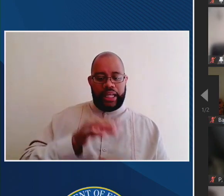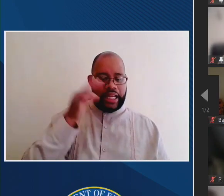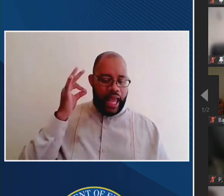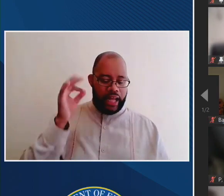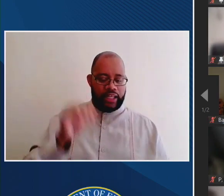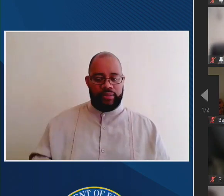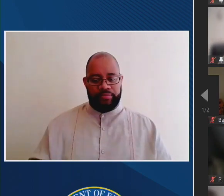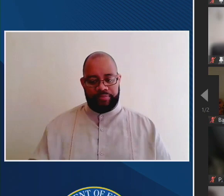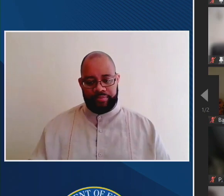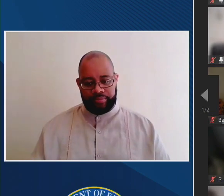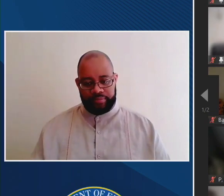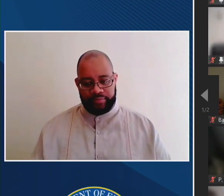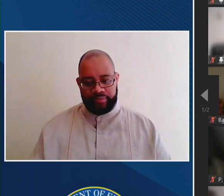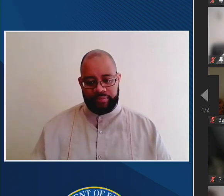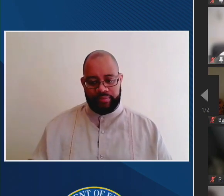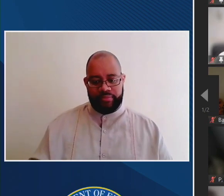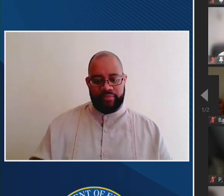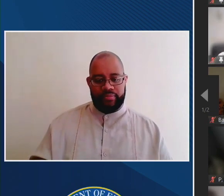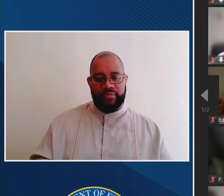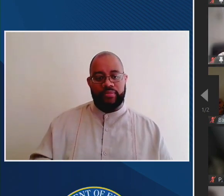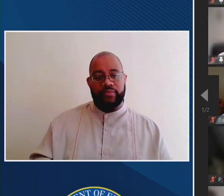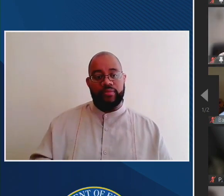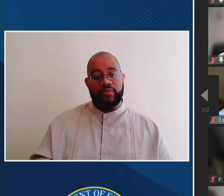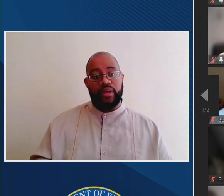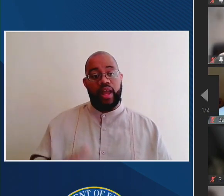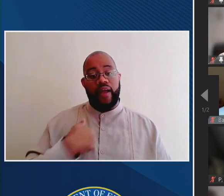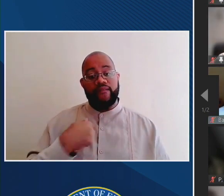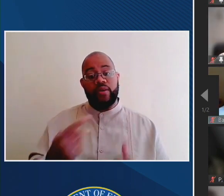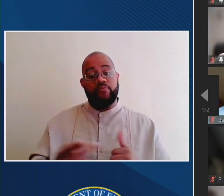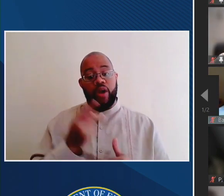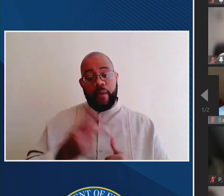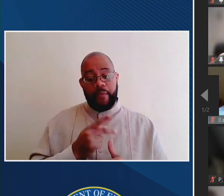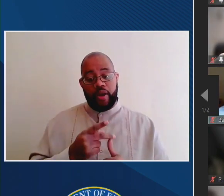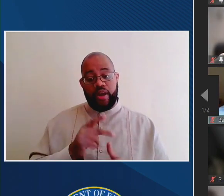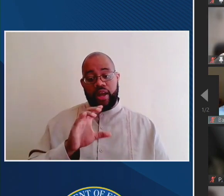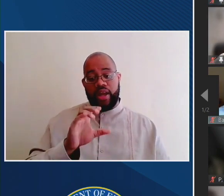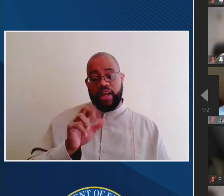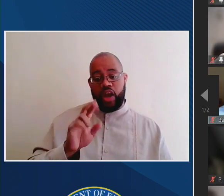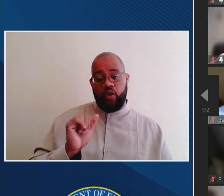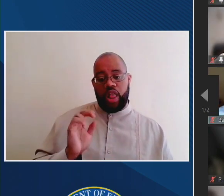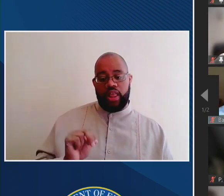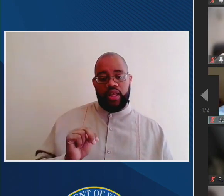consumer advocates, we have a primary of Carolyn Fast. Hi, I'm Carolyn Fast.